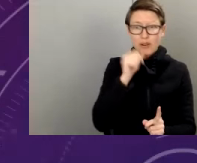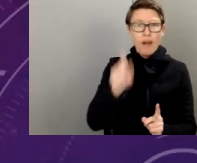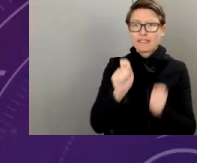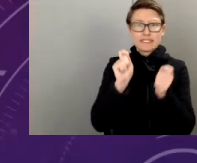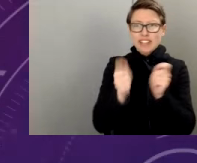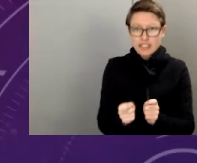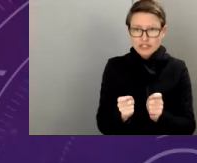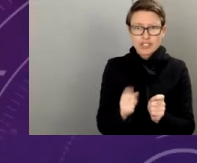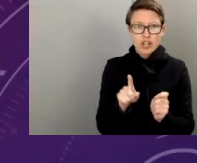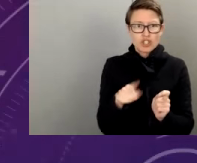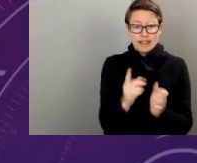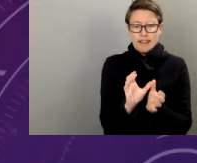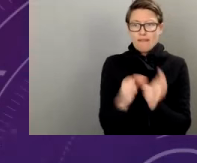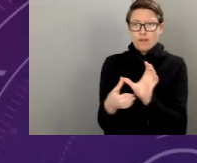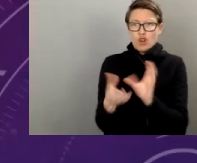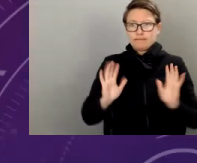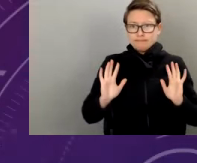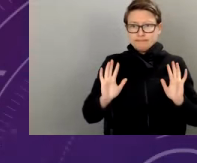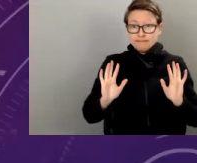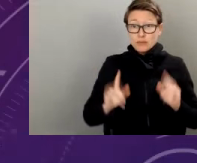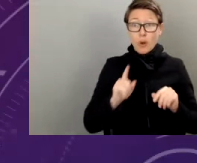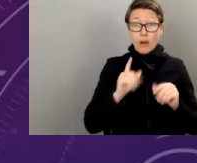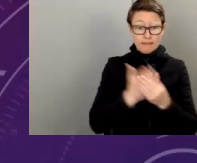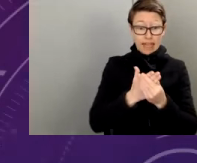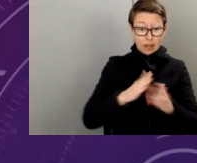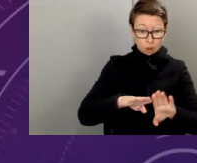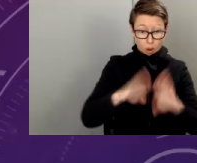So you start by opening the file, you go up to the file menu